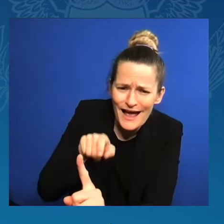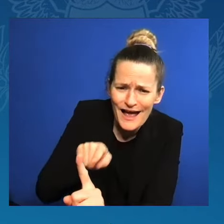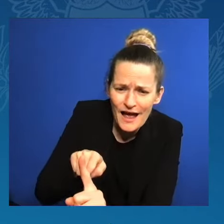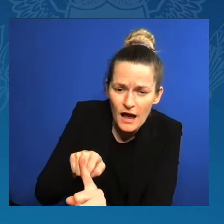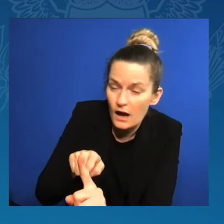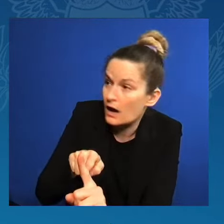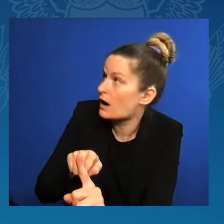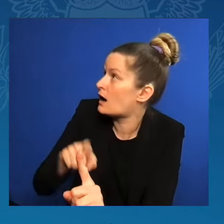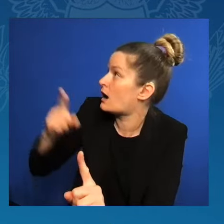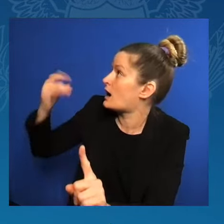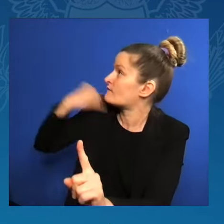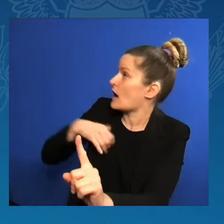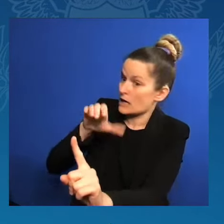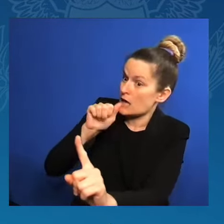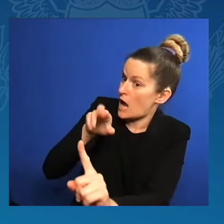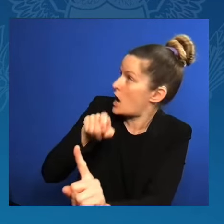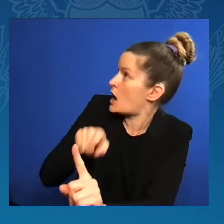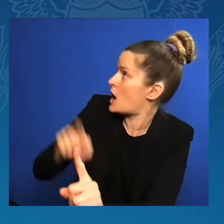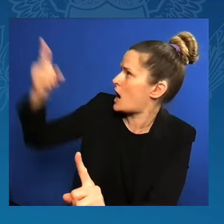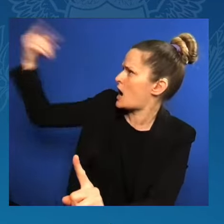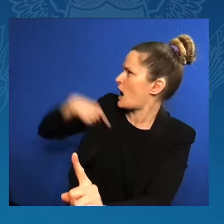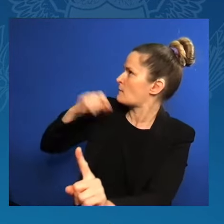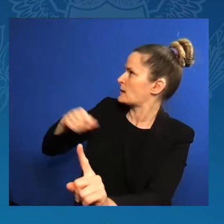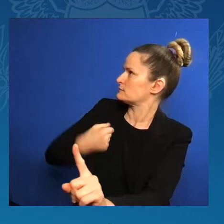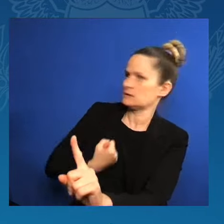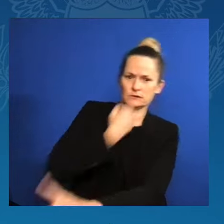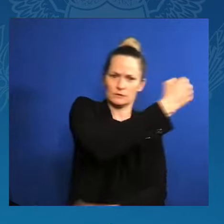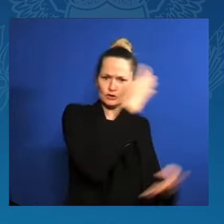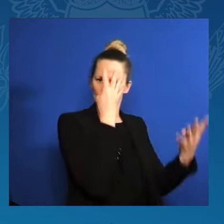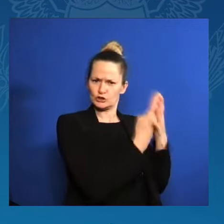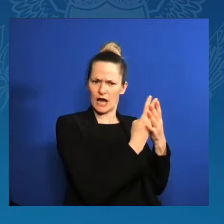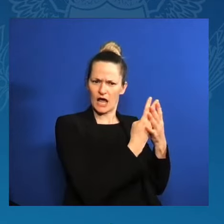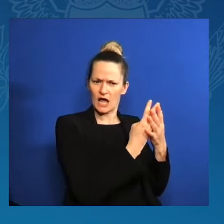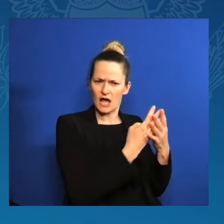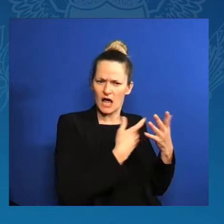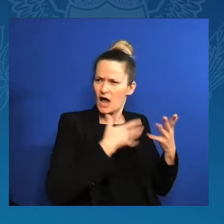And be clear: In Texas and Alabama, doctors and nurses could go to prison for life.